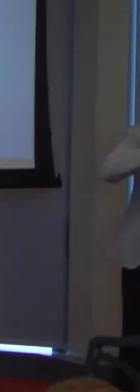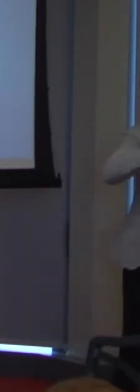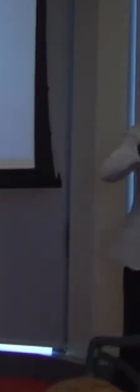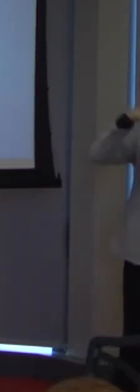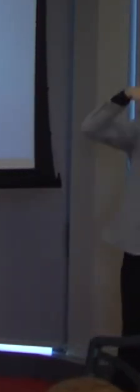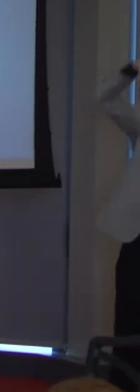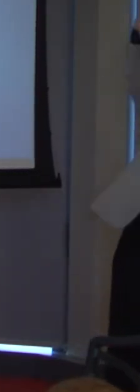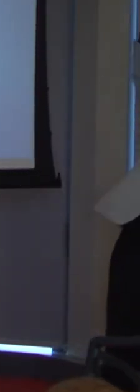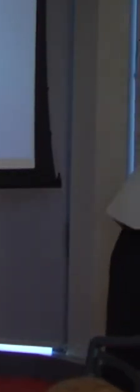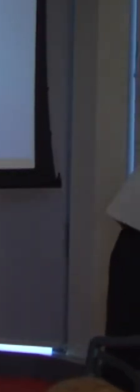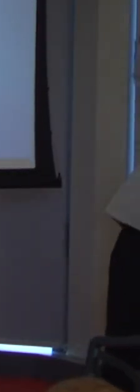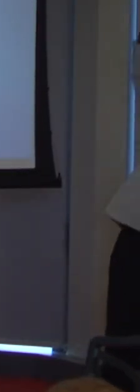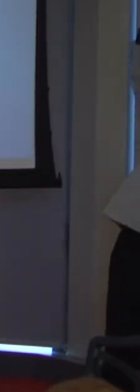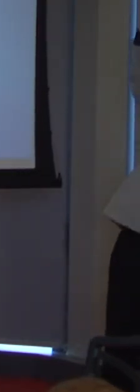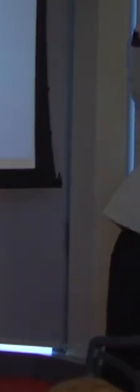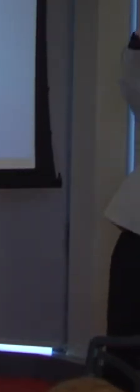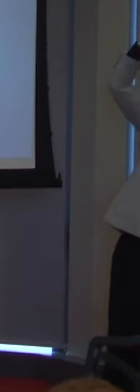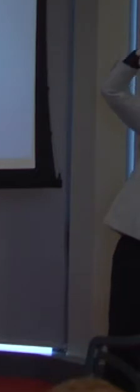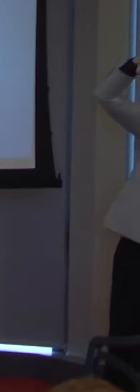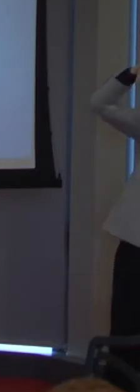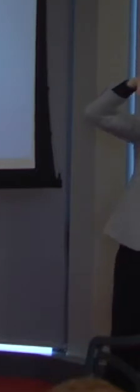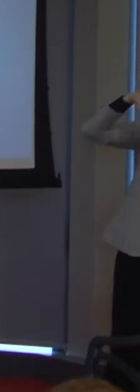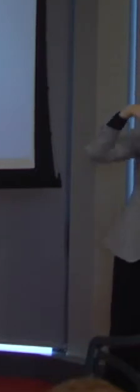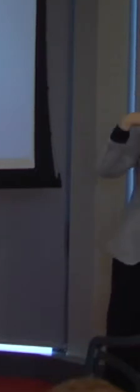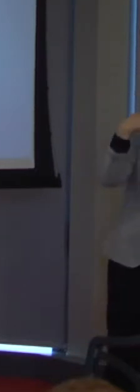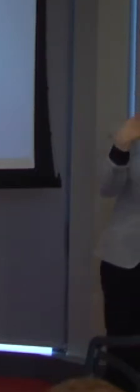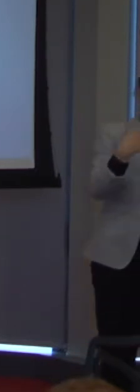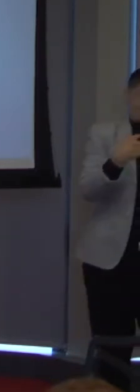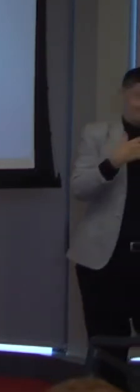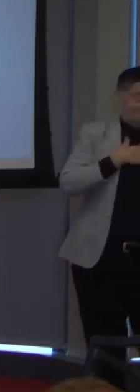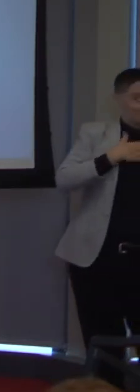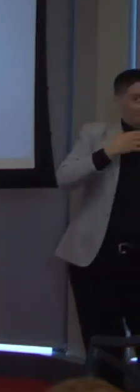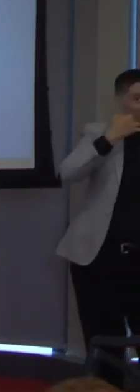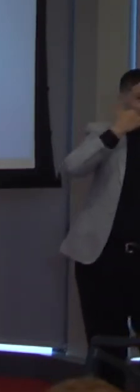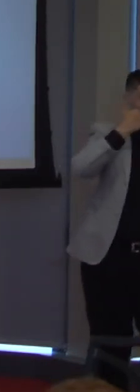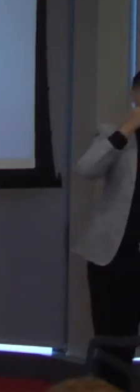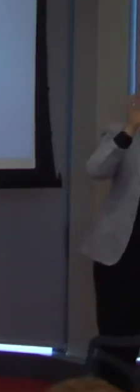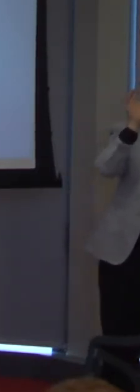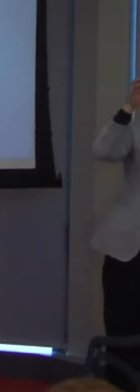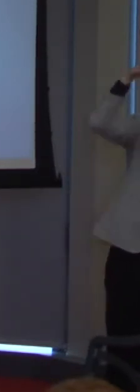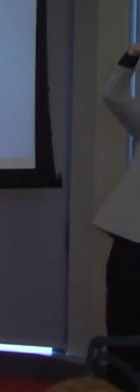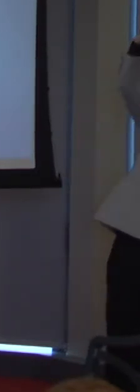I don't know if many people would volunteer their phones for that. (Attendee chuckles)